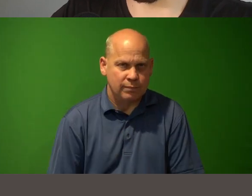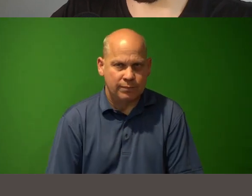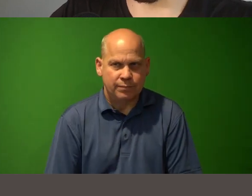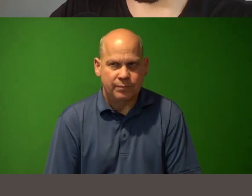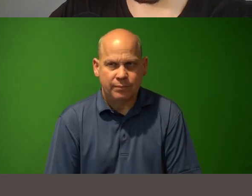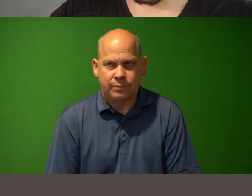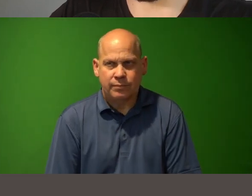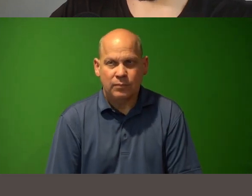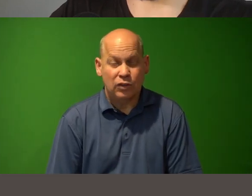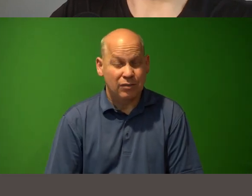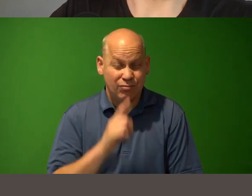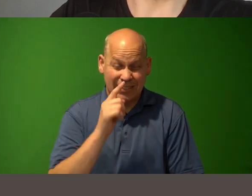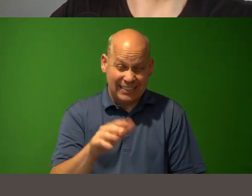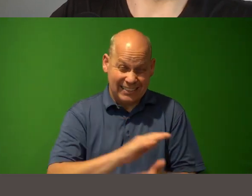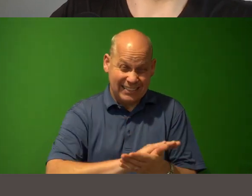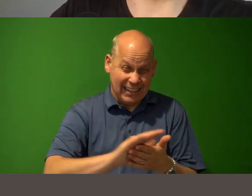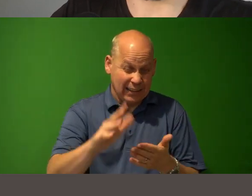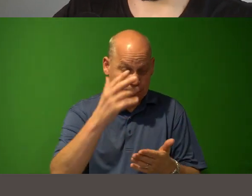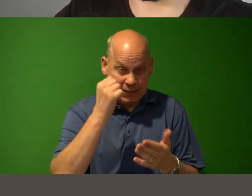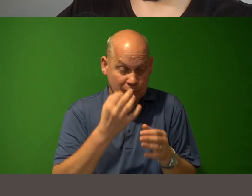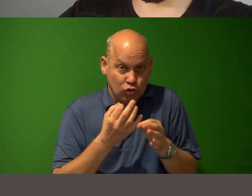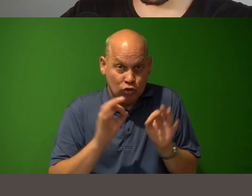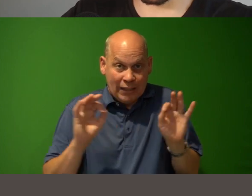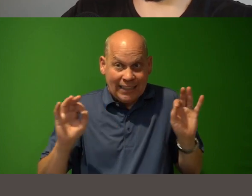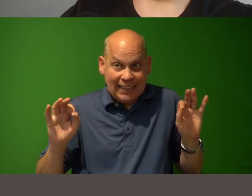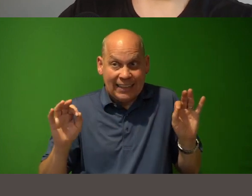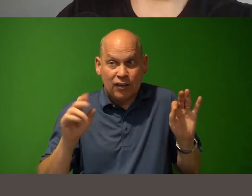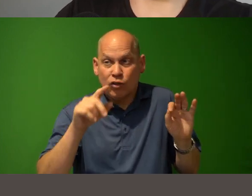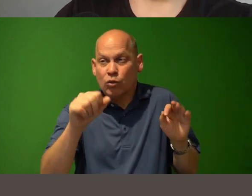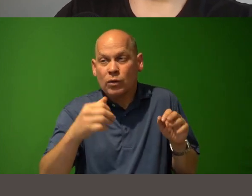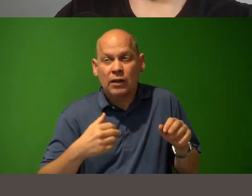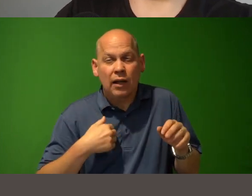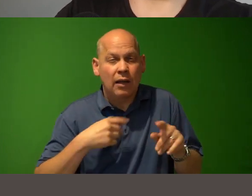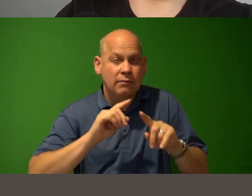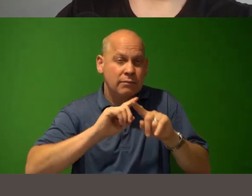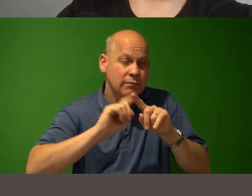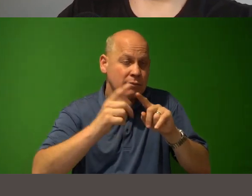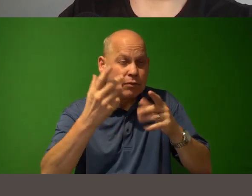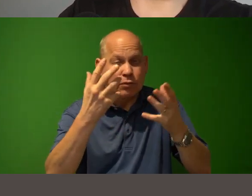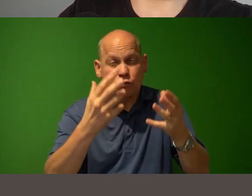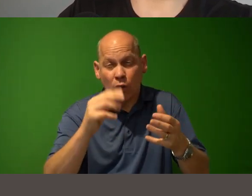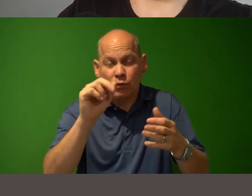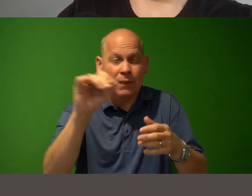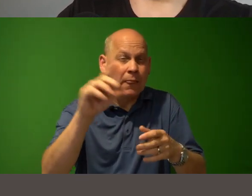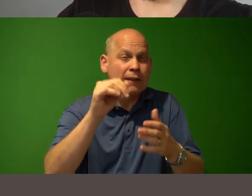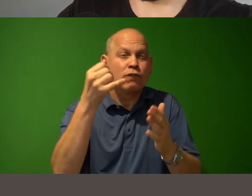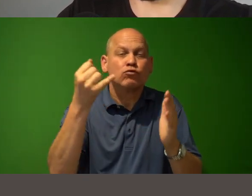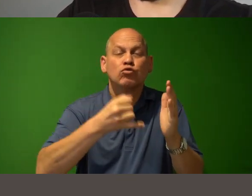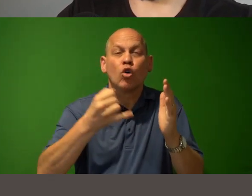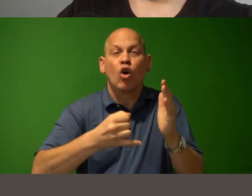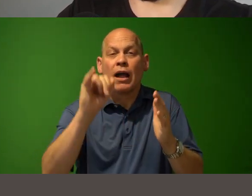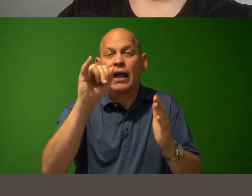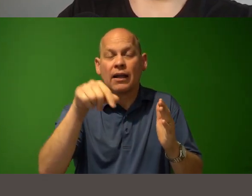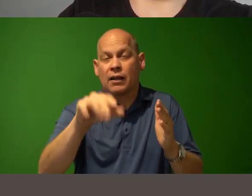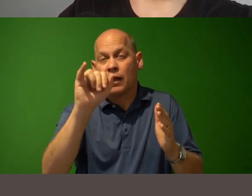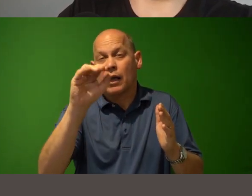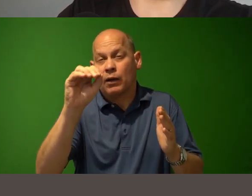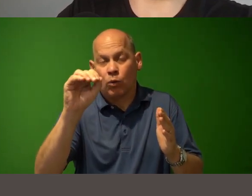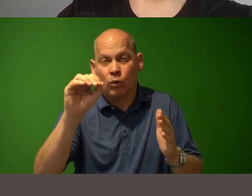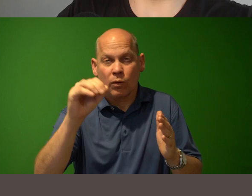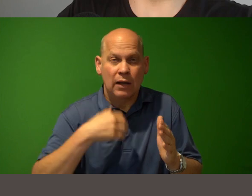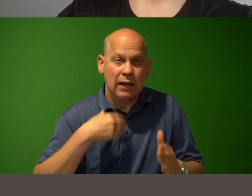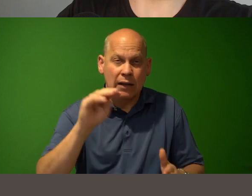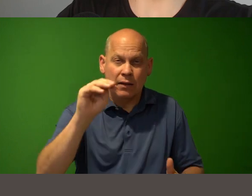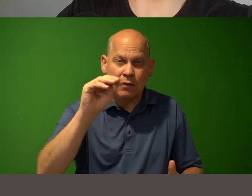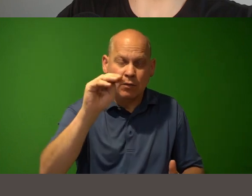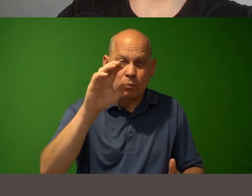And what's really nice because it's free, you can have an all sorts of software like draw IO is a popular one has a mermaid JS module.